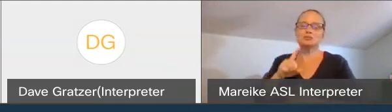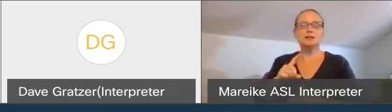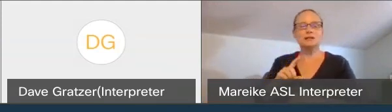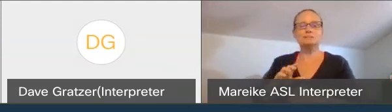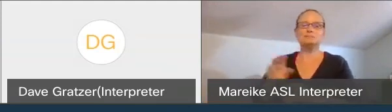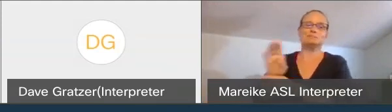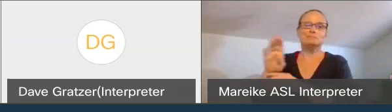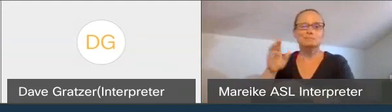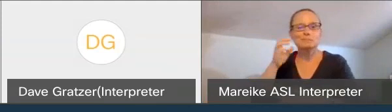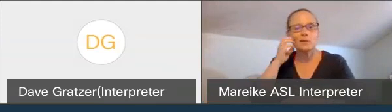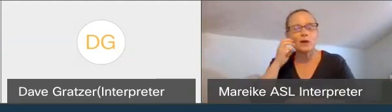of their current warrant statuses.